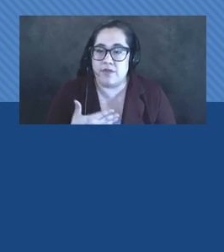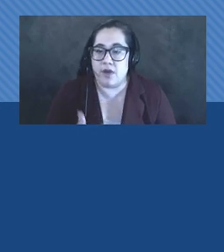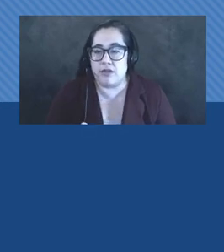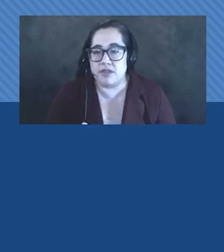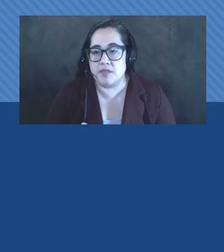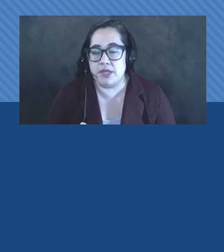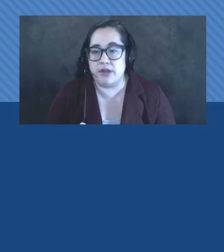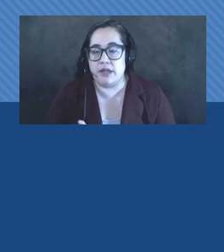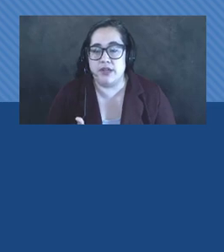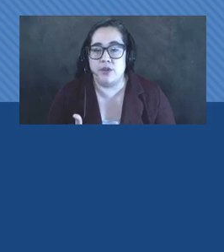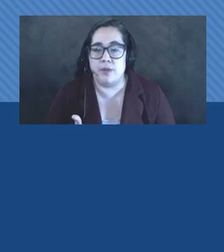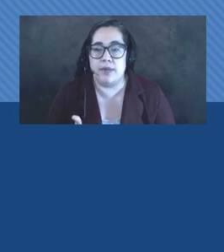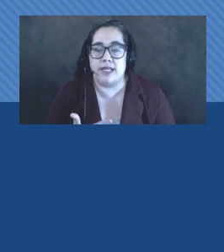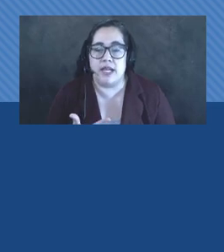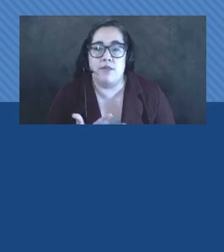to follow the speaker and interpreter may take a